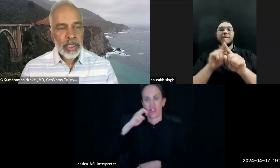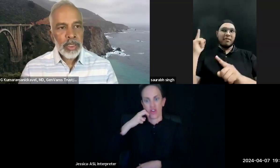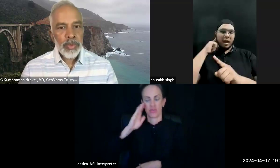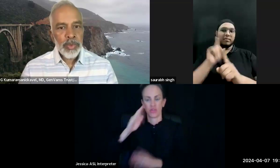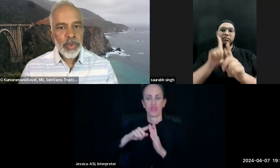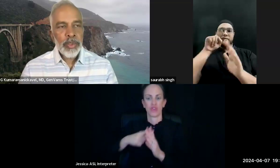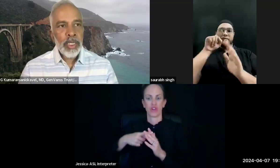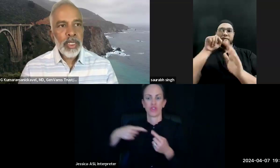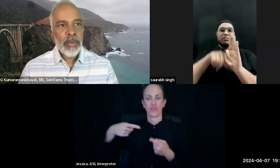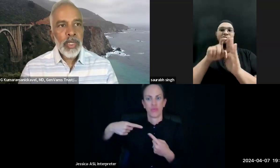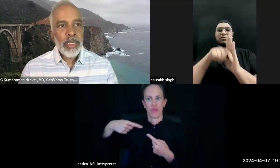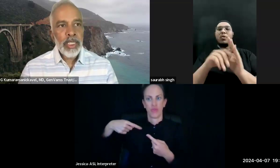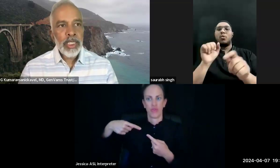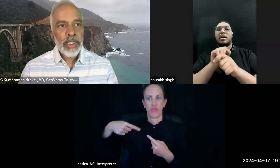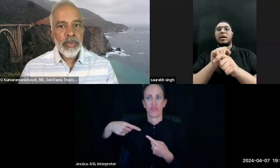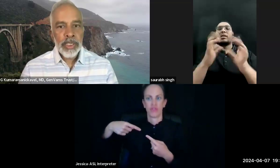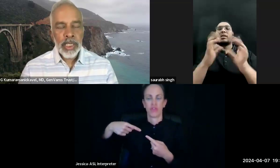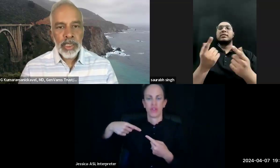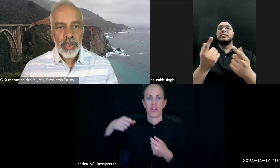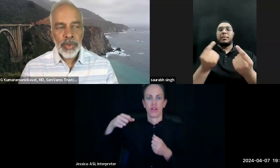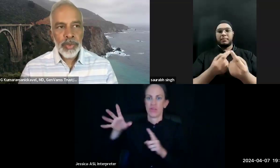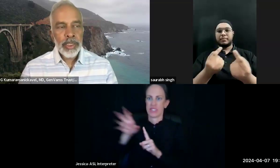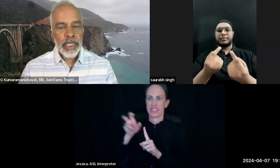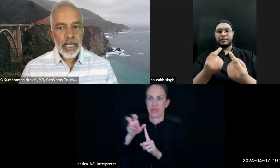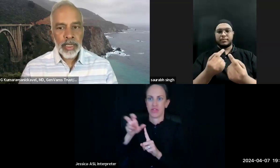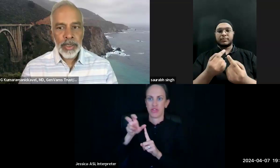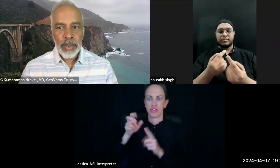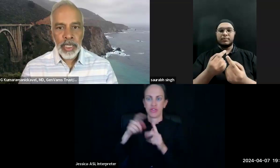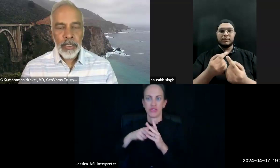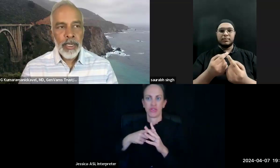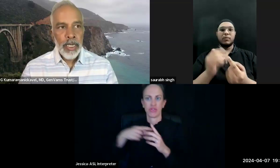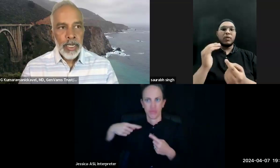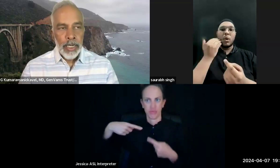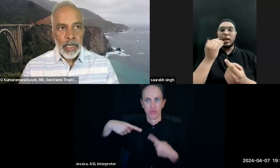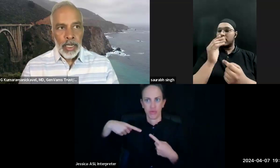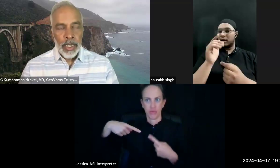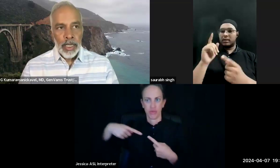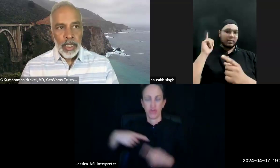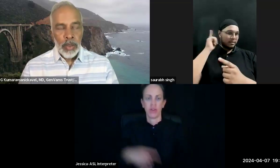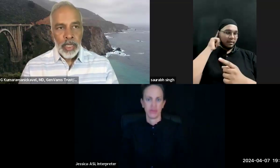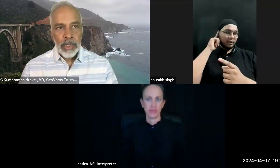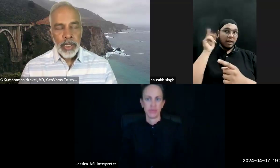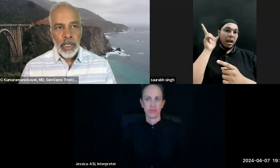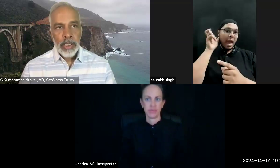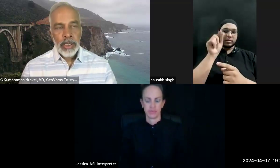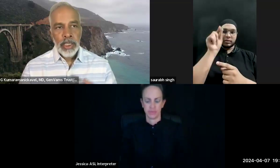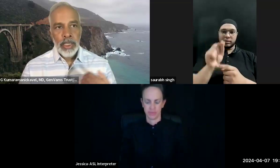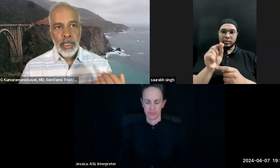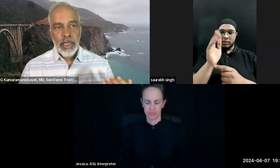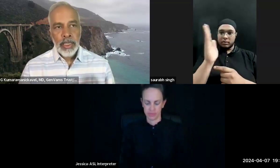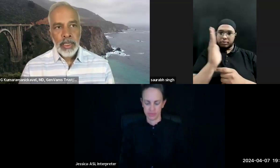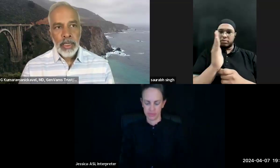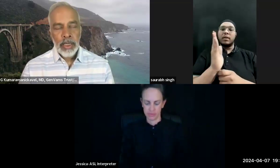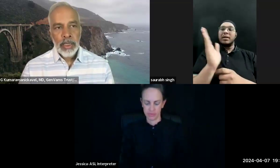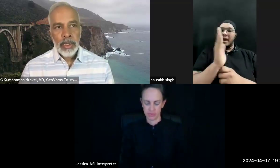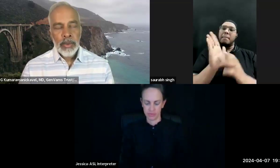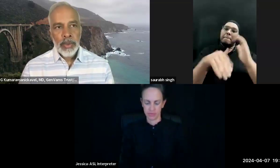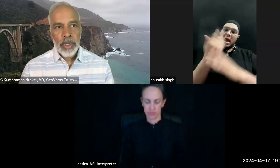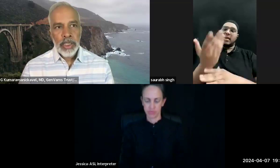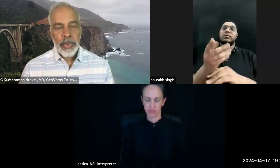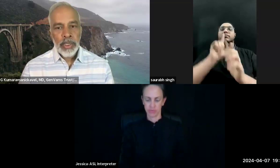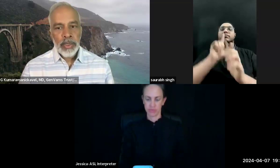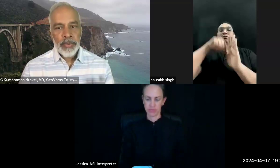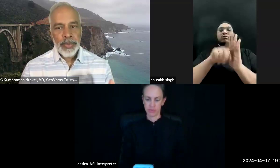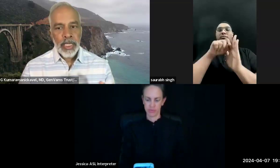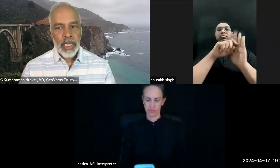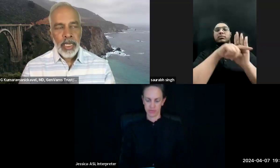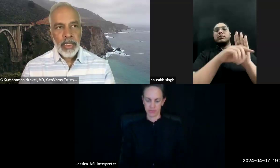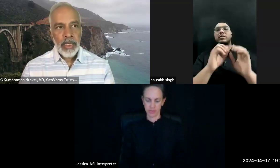start to move when the Staples starts to shake. Okay now as far as the retina photo receptor and